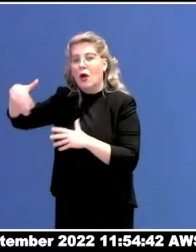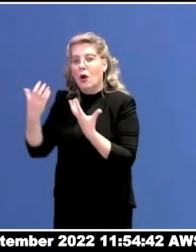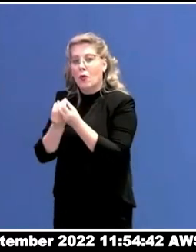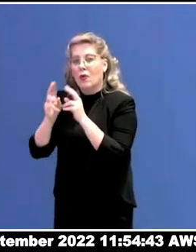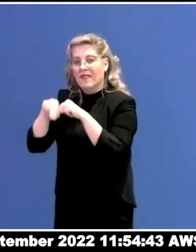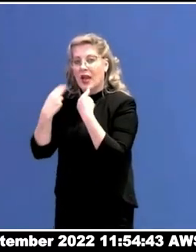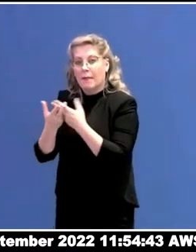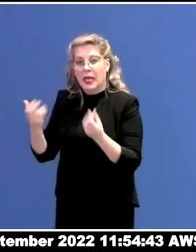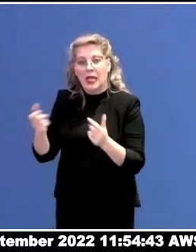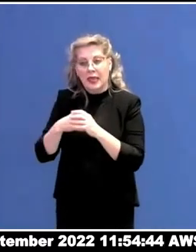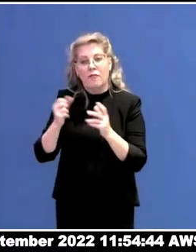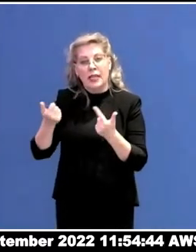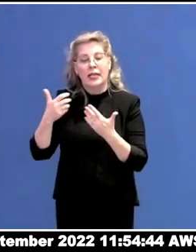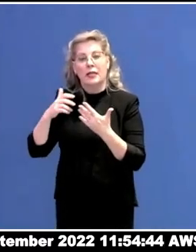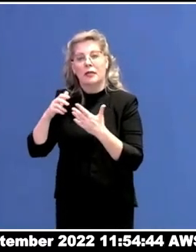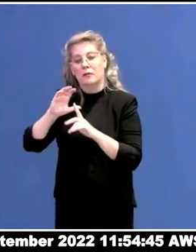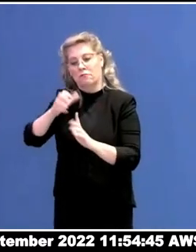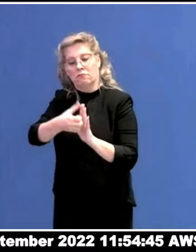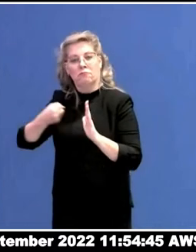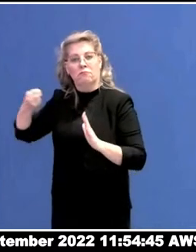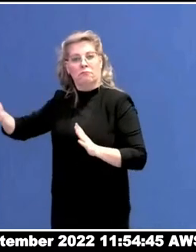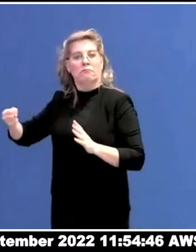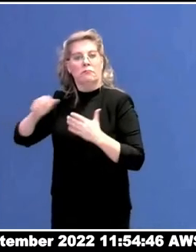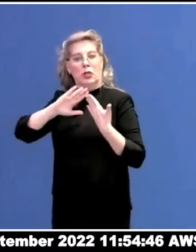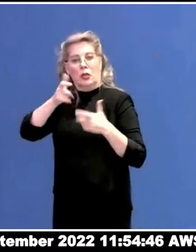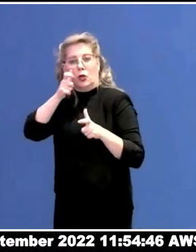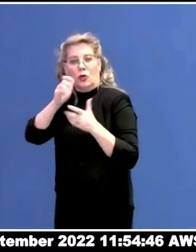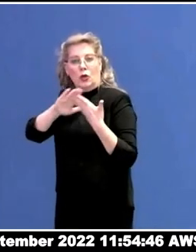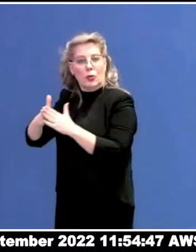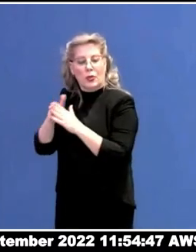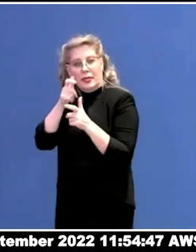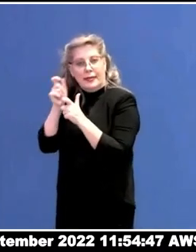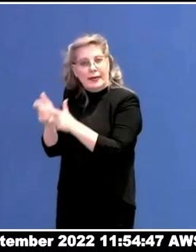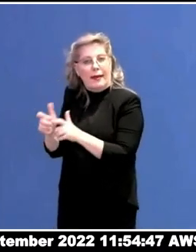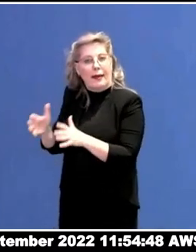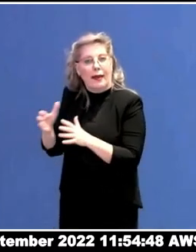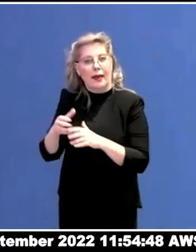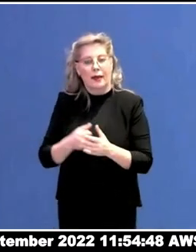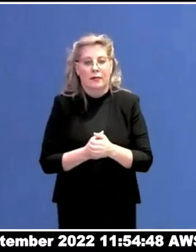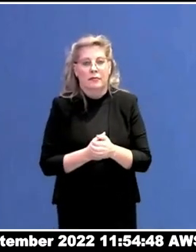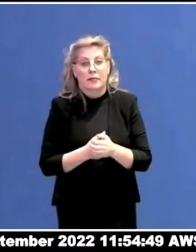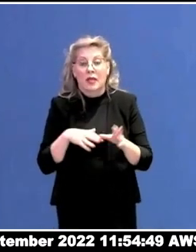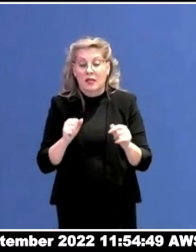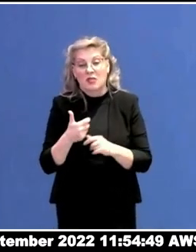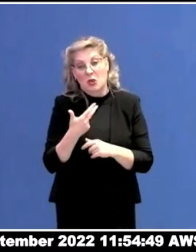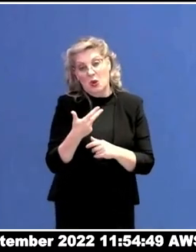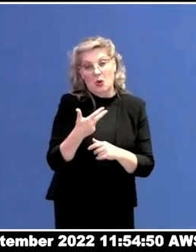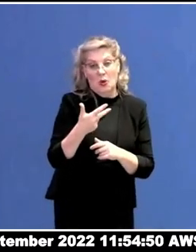So, 70 - between 64 to 70 per cent of people that go from Banksia Hill end up in adult